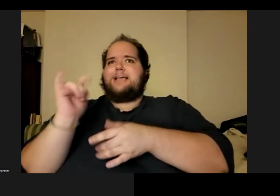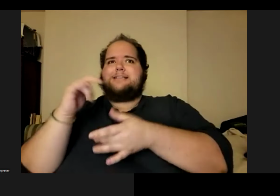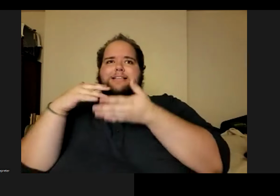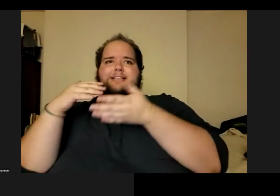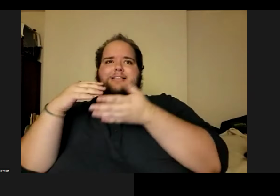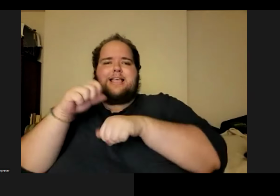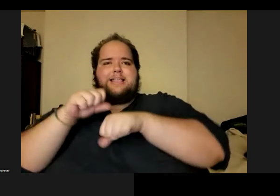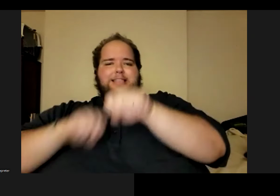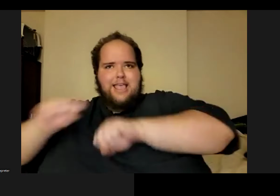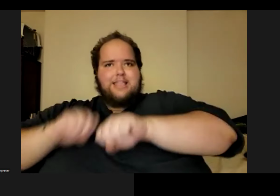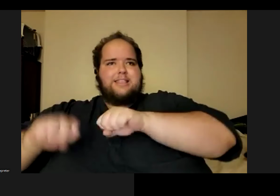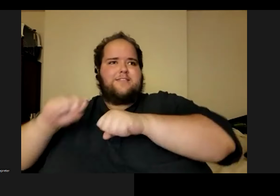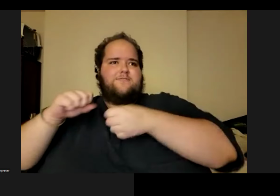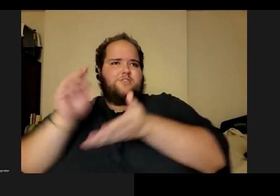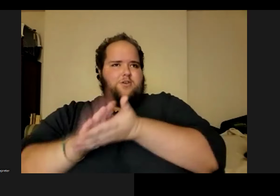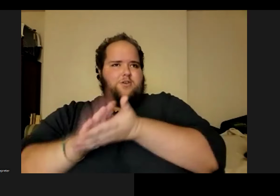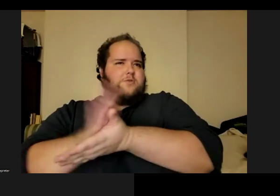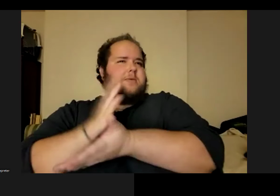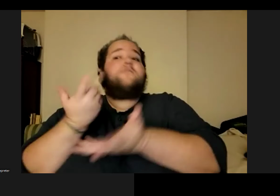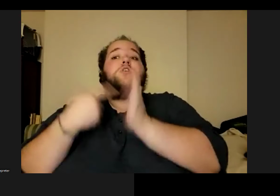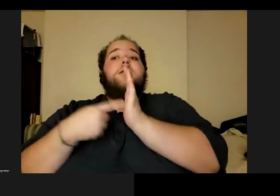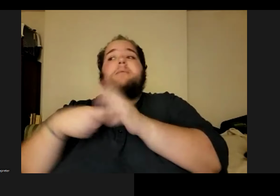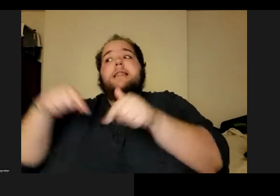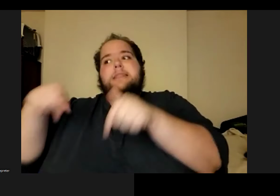This was done. In order to do this. But no,